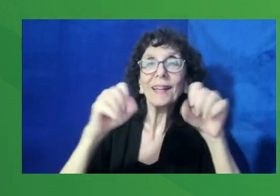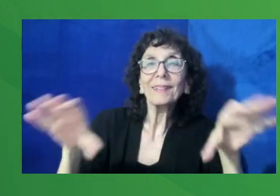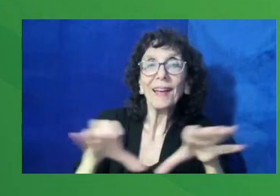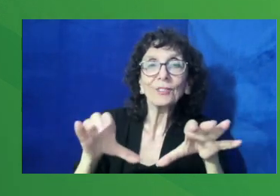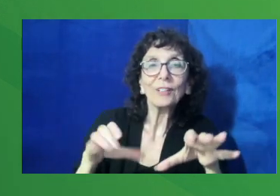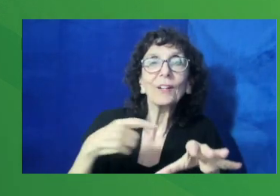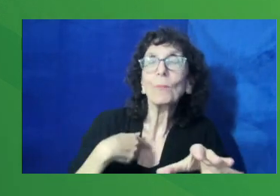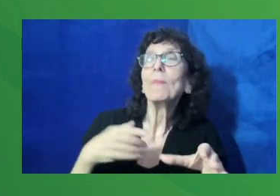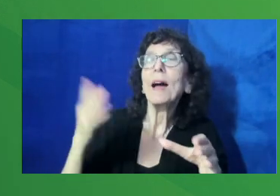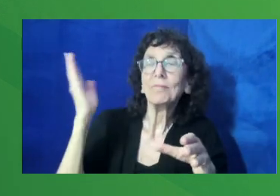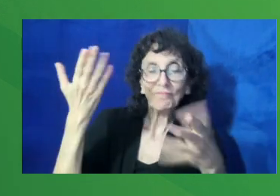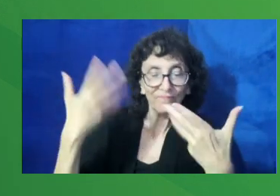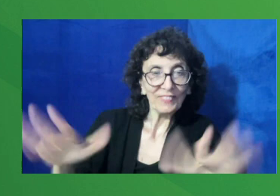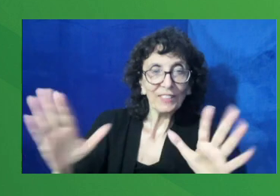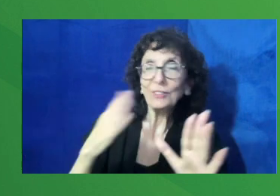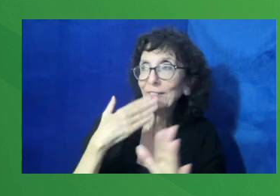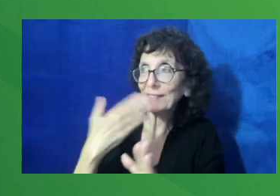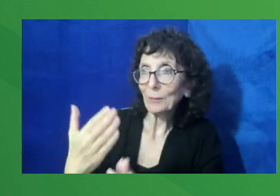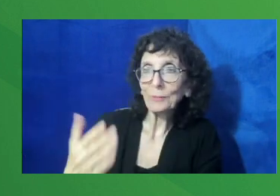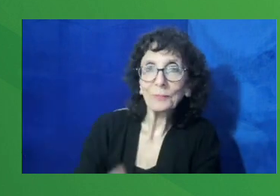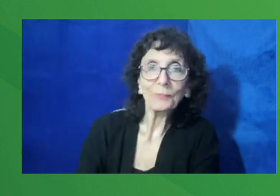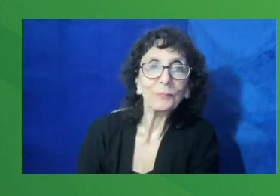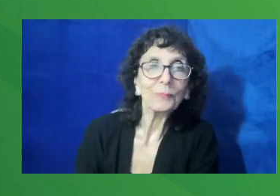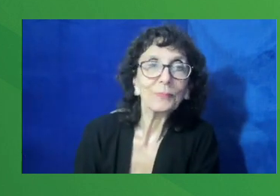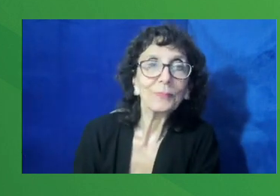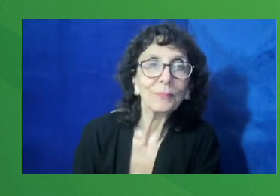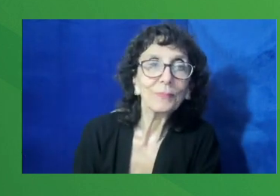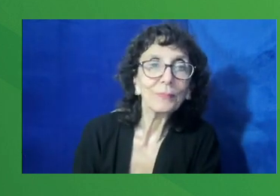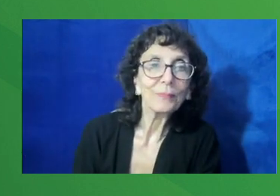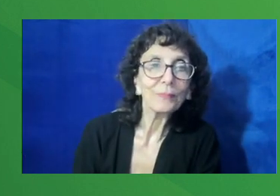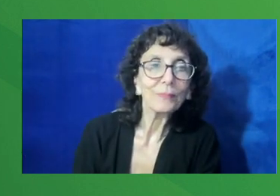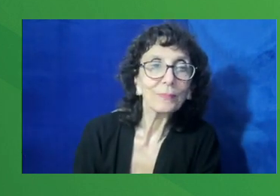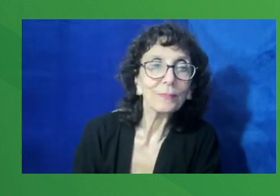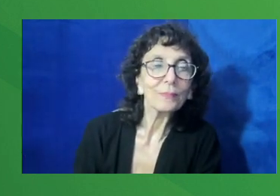Thank you. And so I think